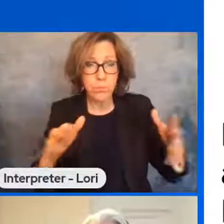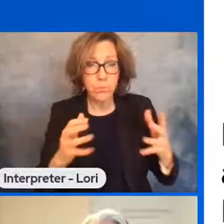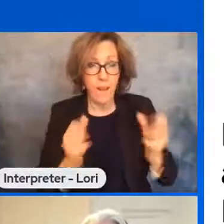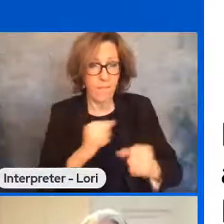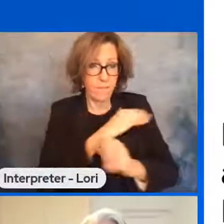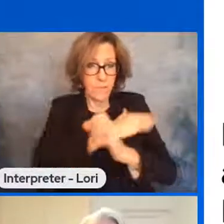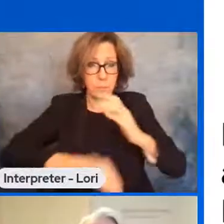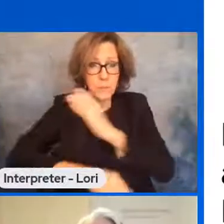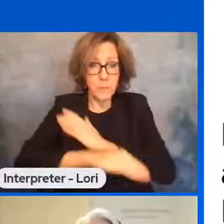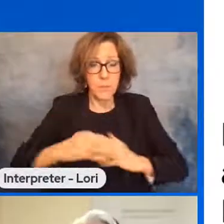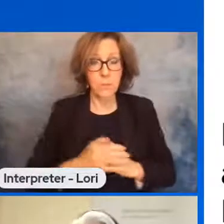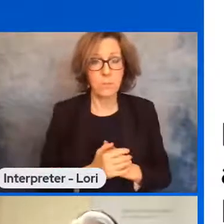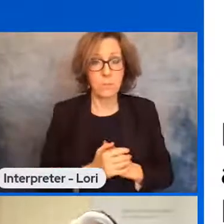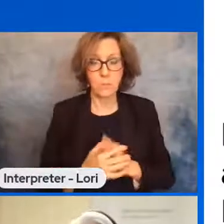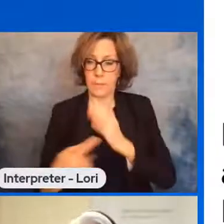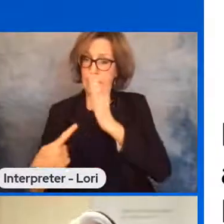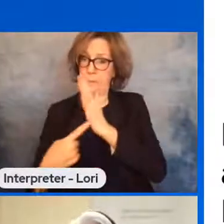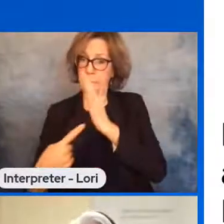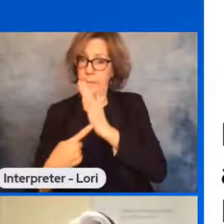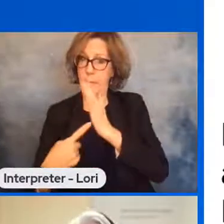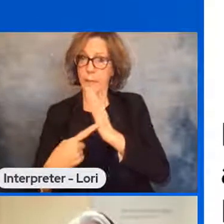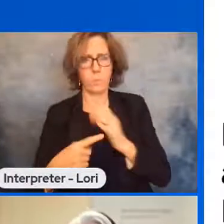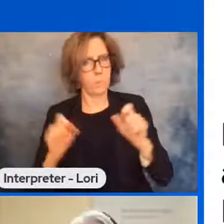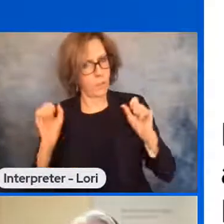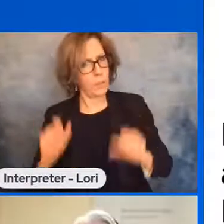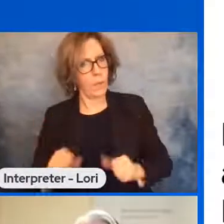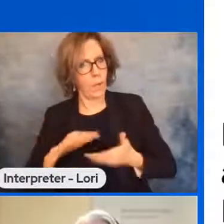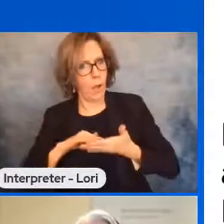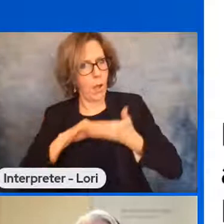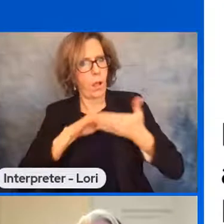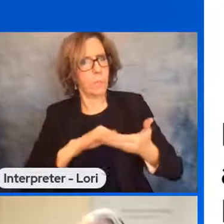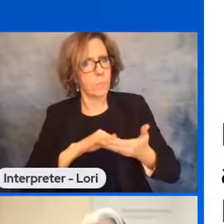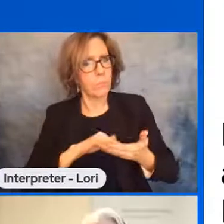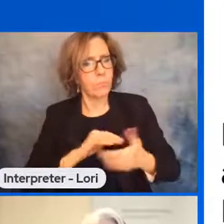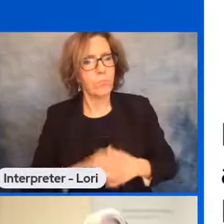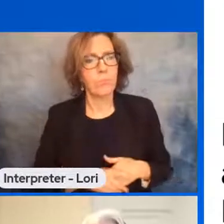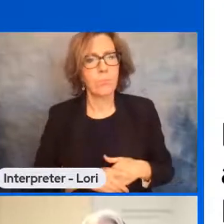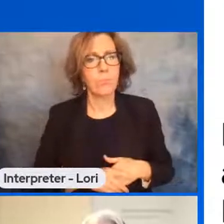can be life-changing. If you take the circle out a little farther,